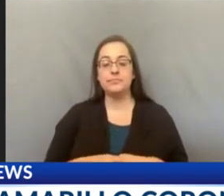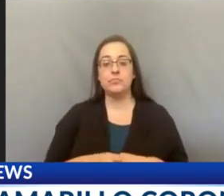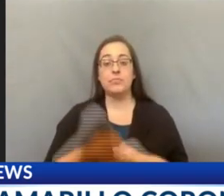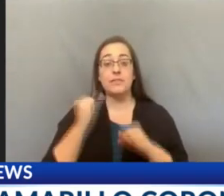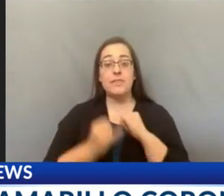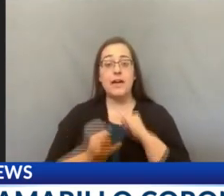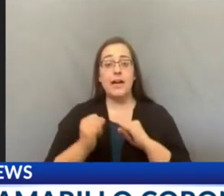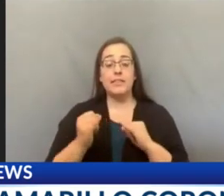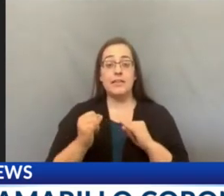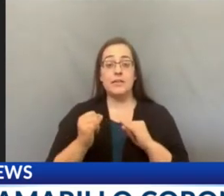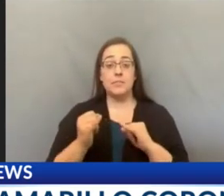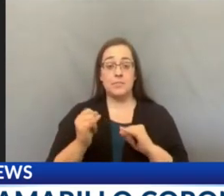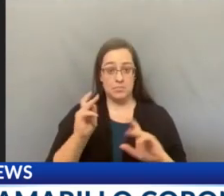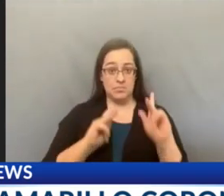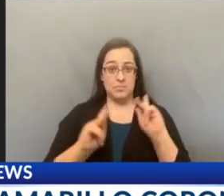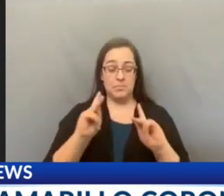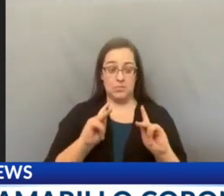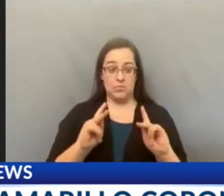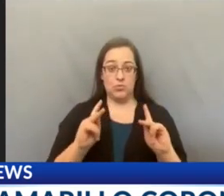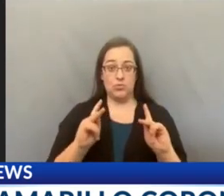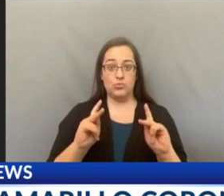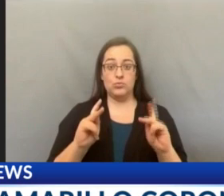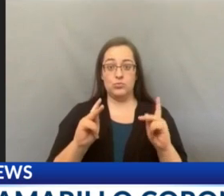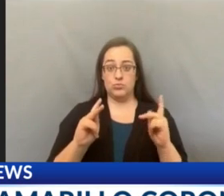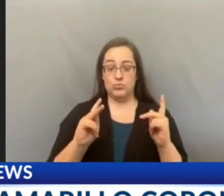THE PROFESSIONAL SPORTS CANNOT HAVE ANY SPECTATORS.